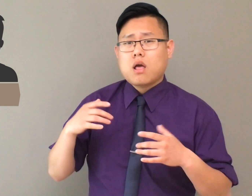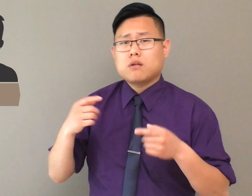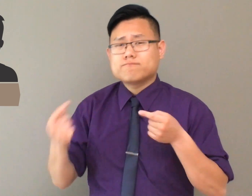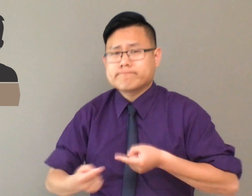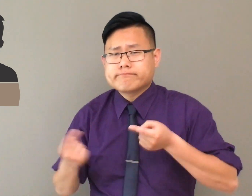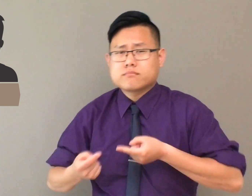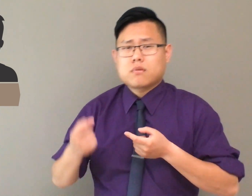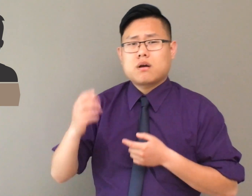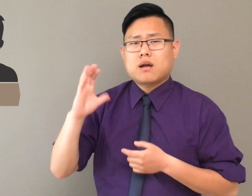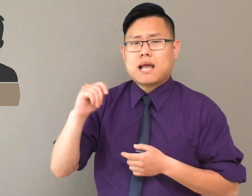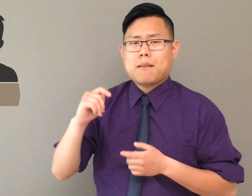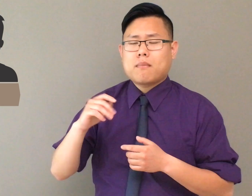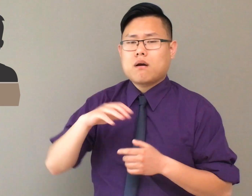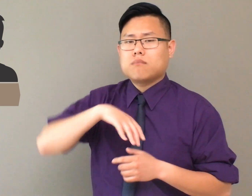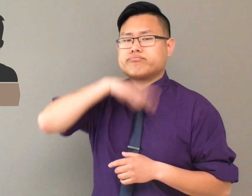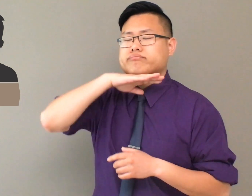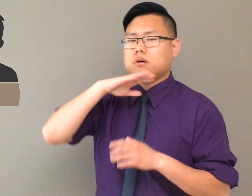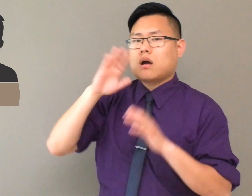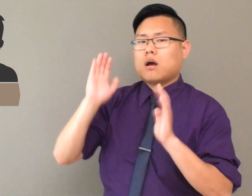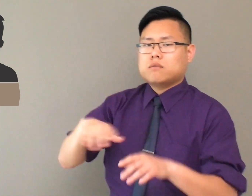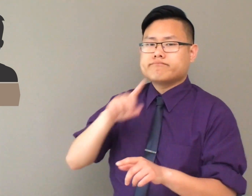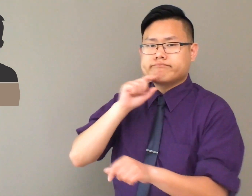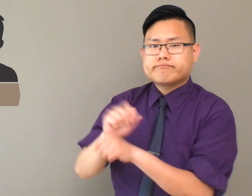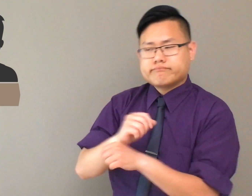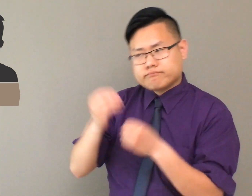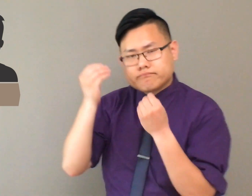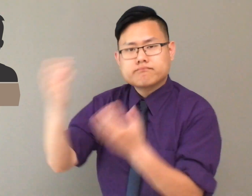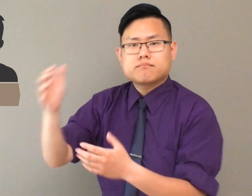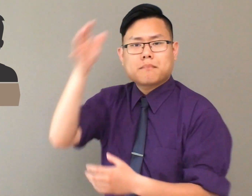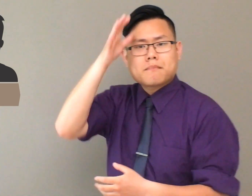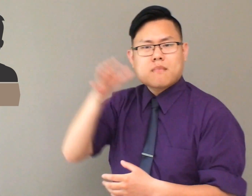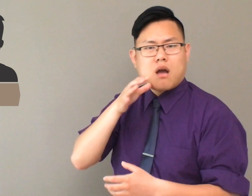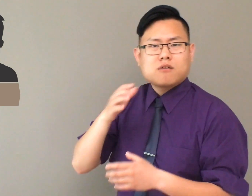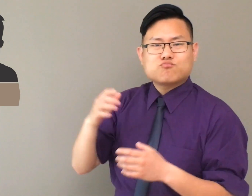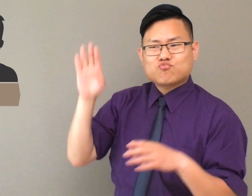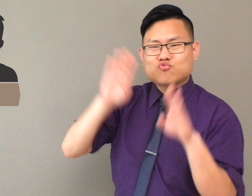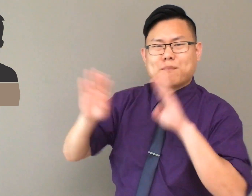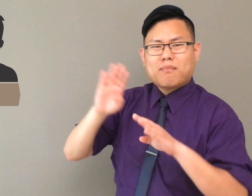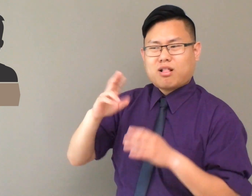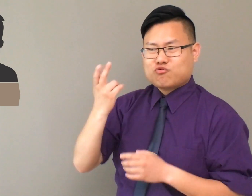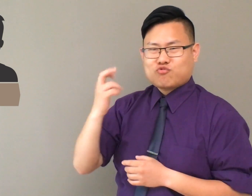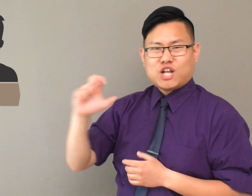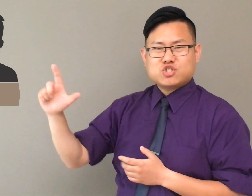Finally Cam had had enough of the terror and stress, and confessed to his family that his